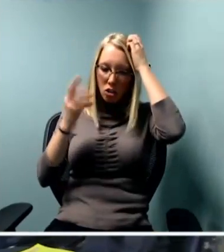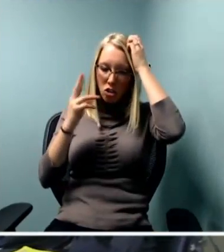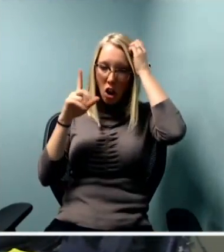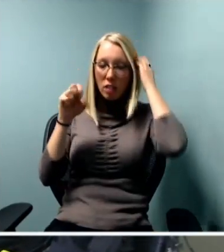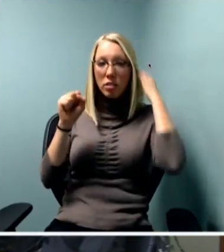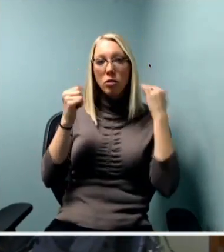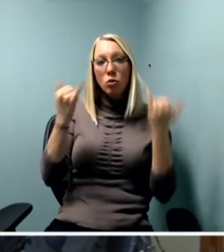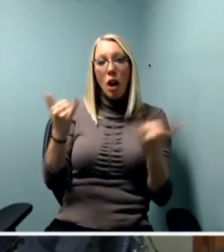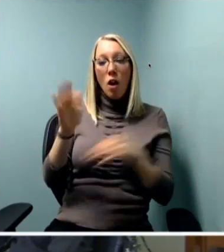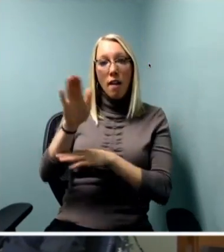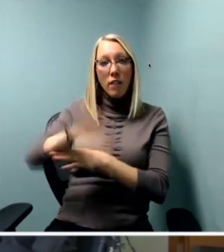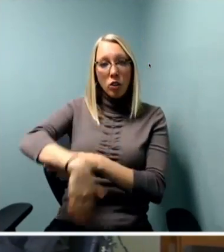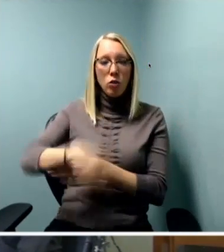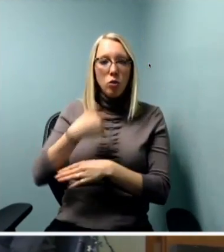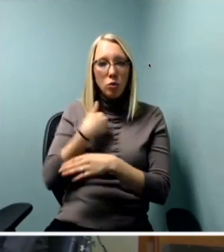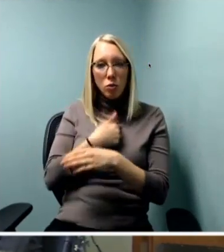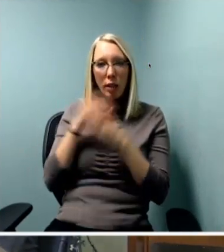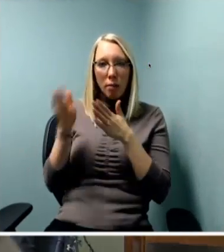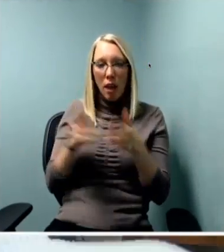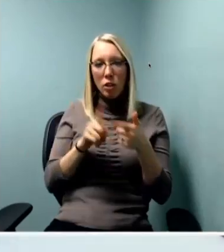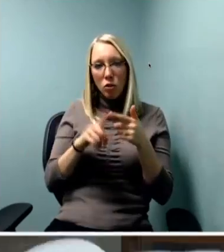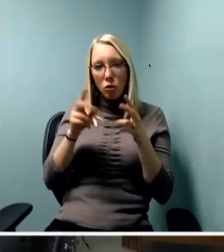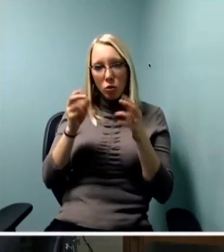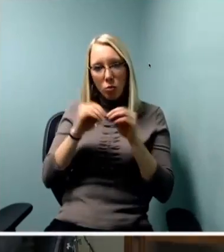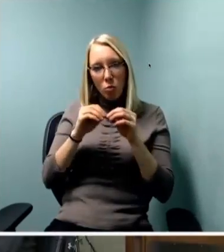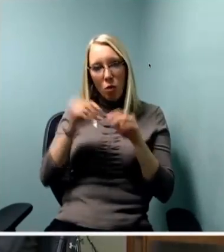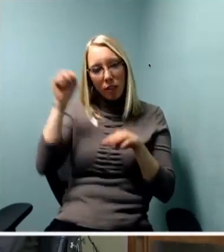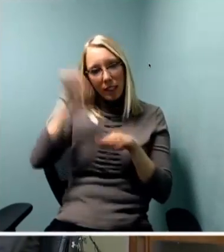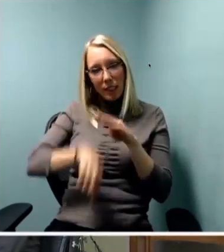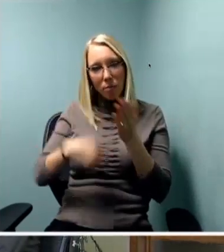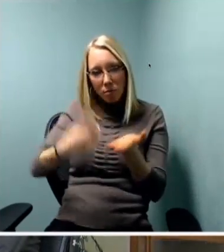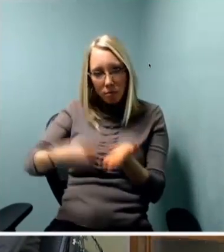to kind of dig deeper into many of these questions.